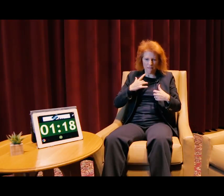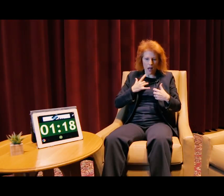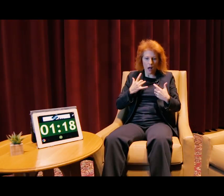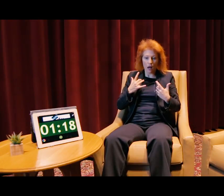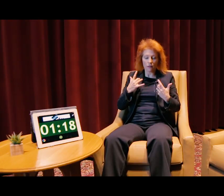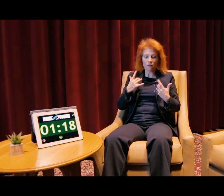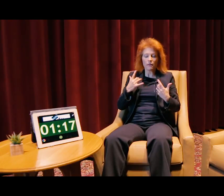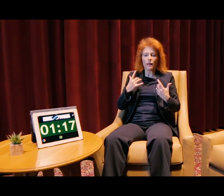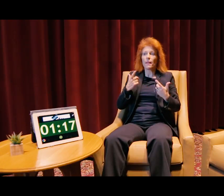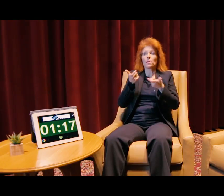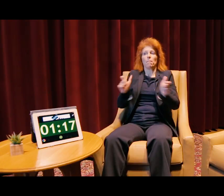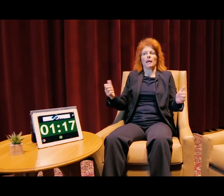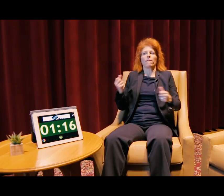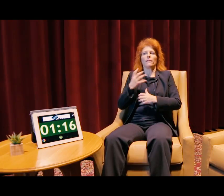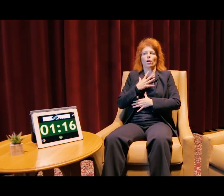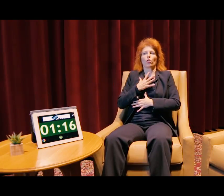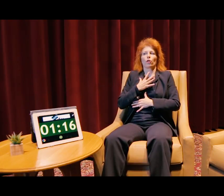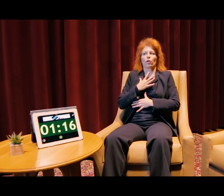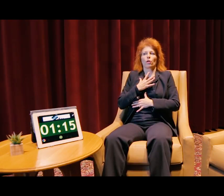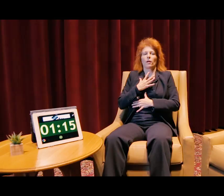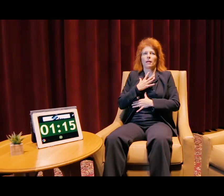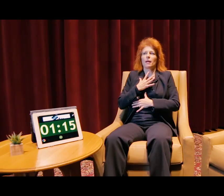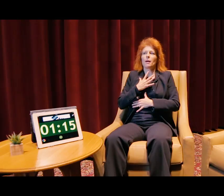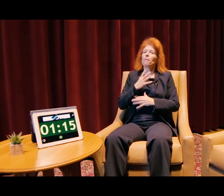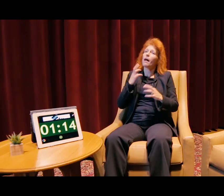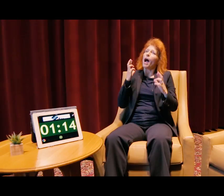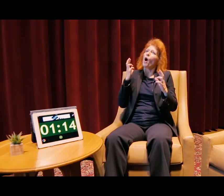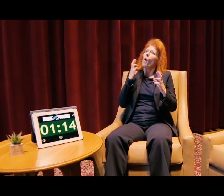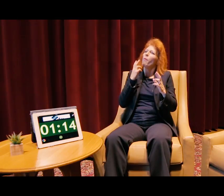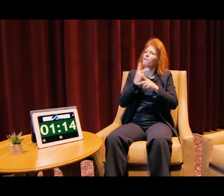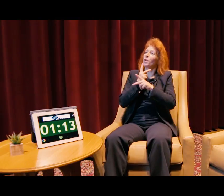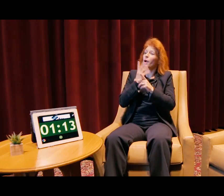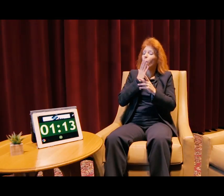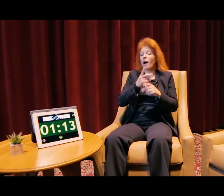for me, a big fear that I hope I'm navigating well. They'll be the judge.